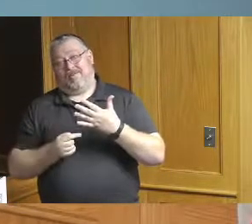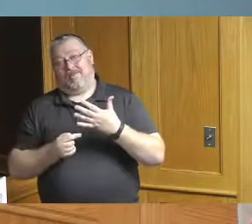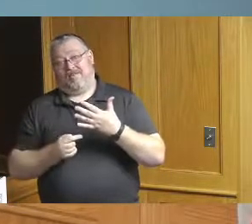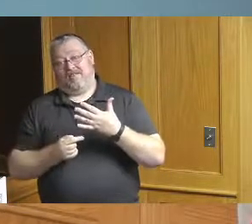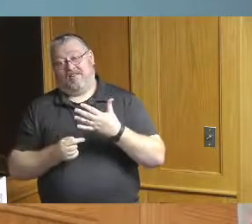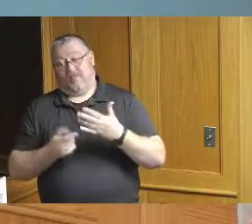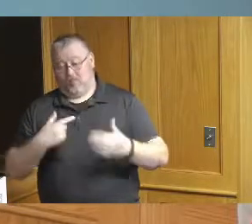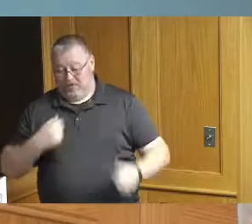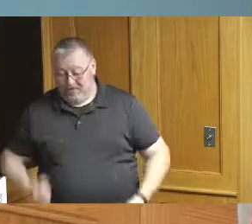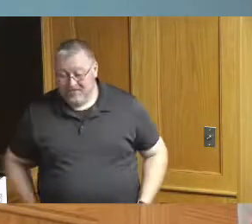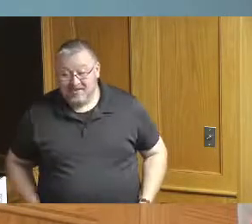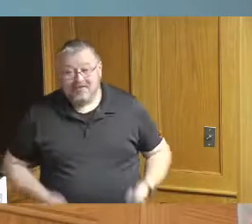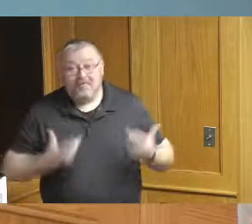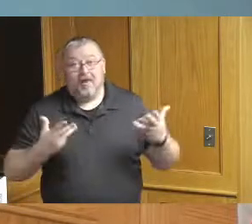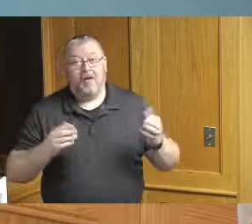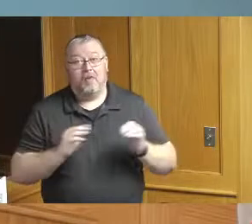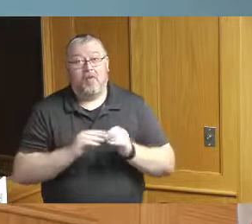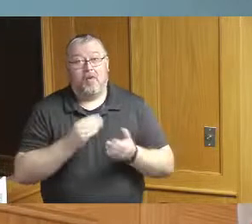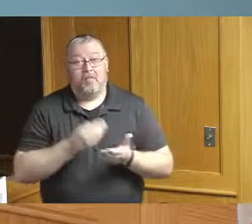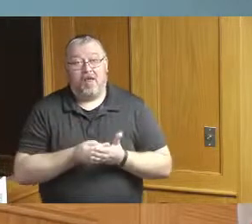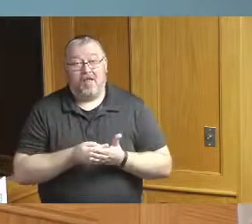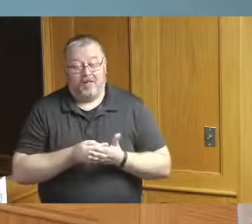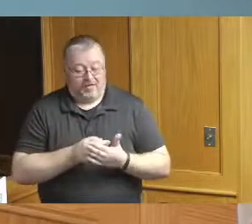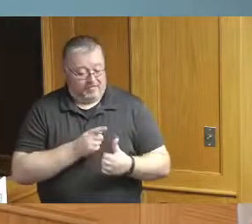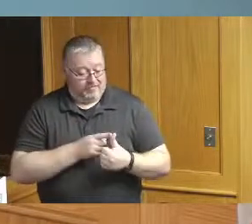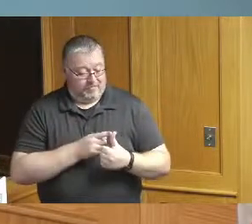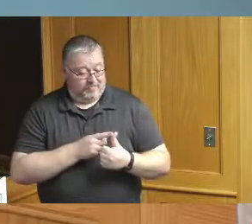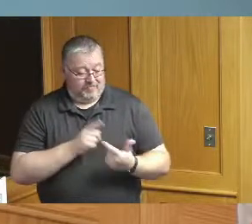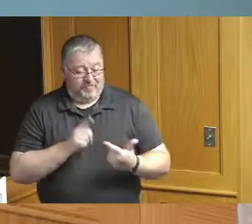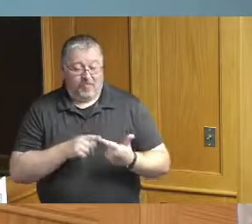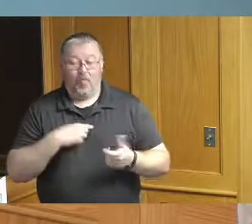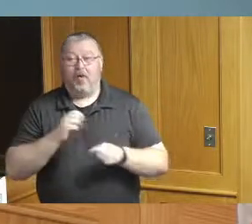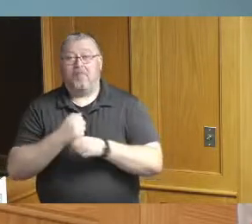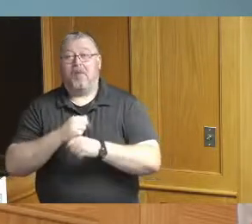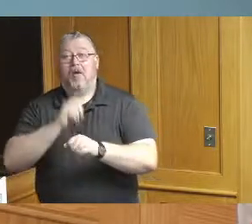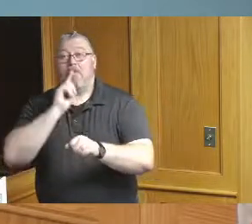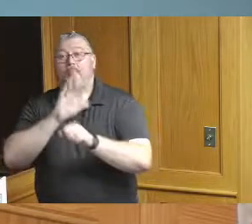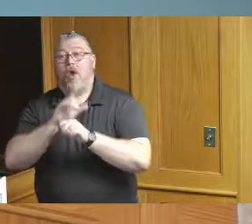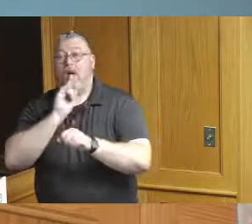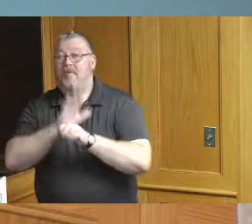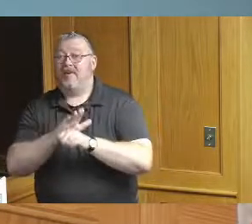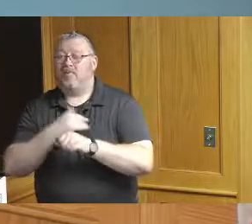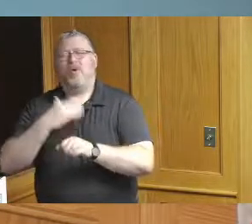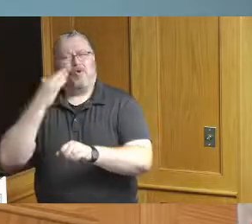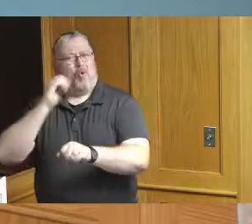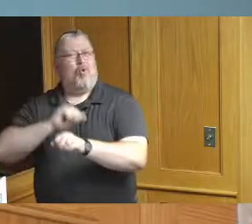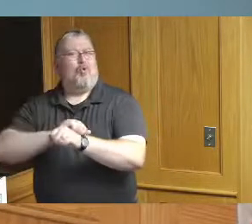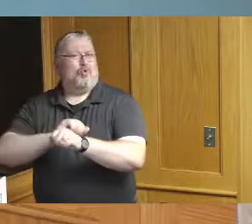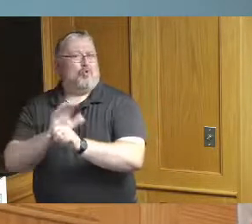more money we're supposed we made some promises and we know kovit came in on some of these things